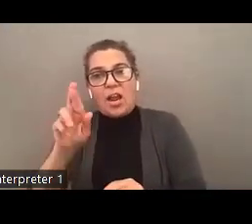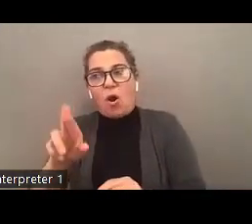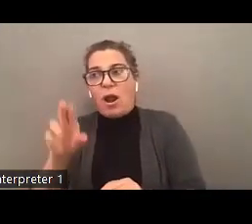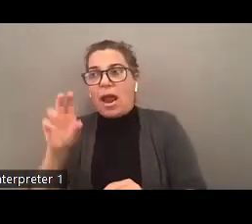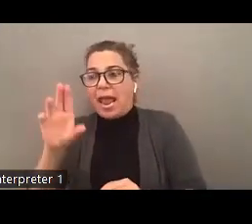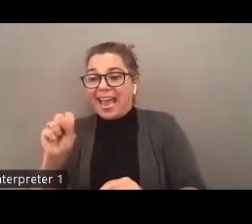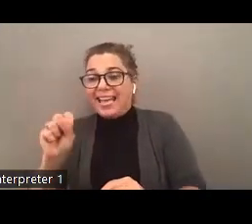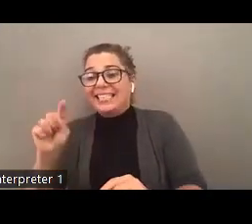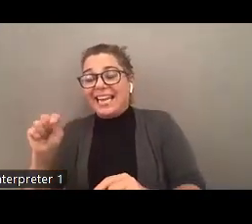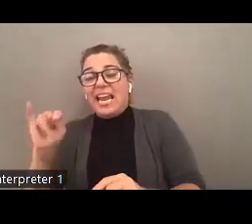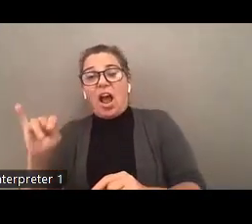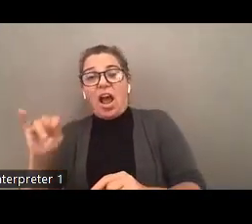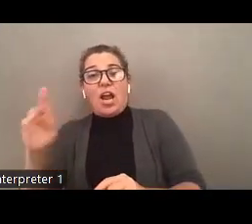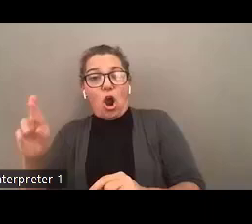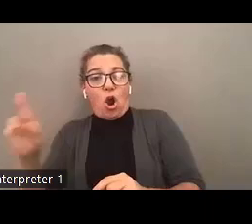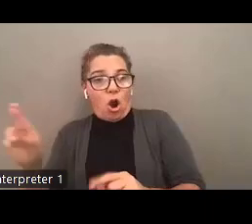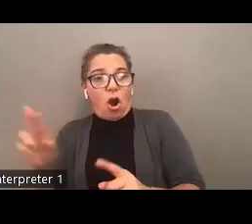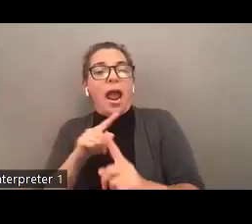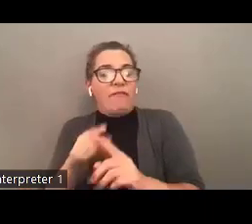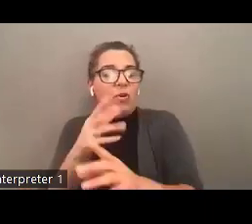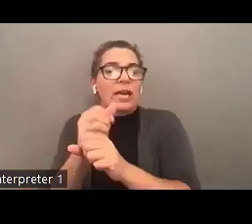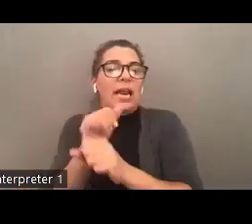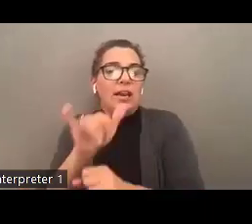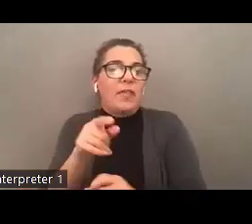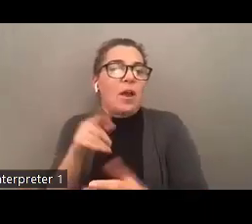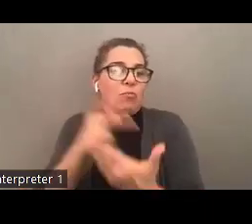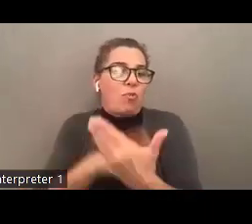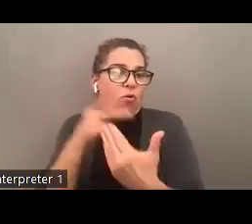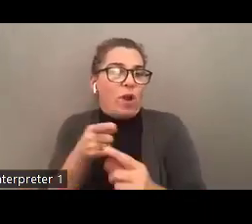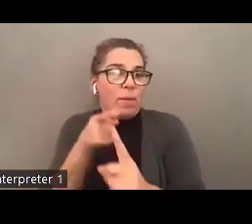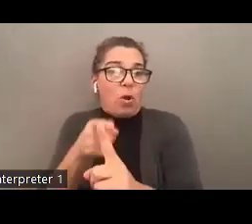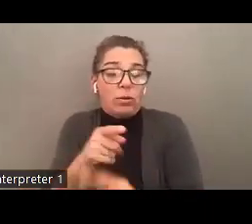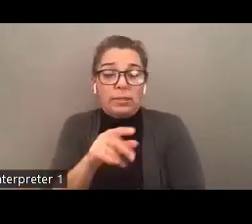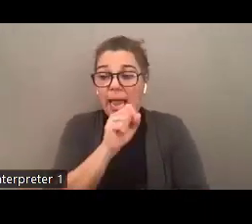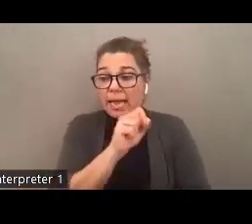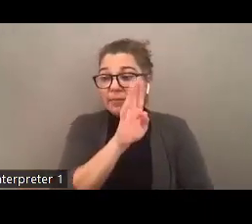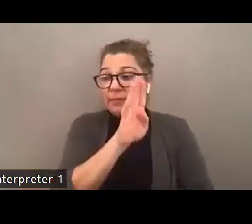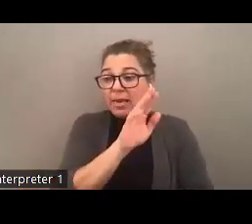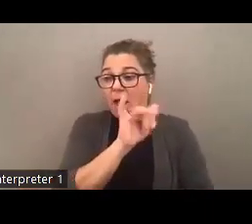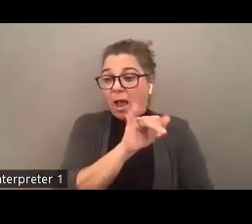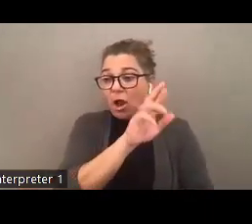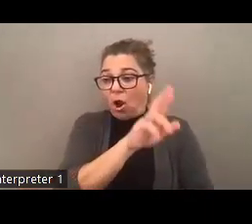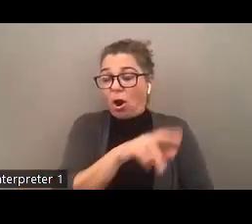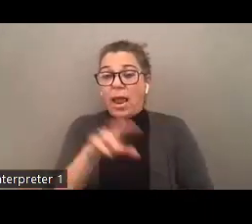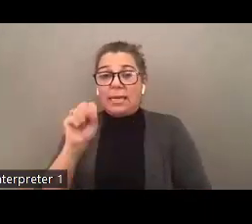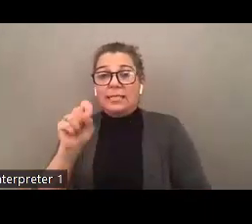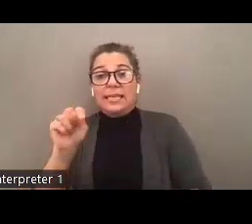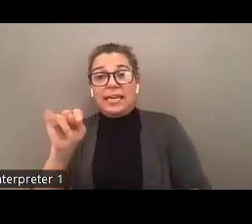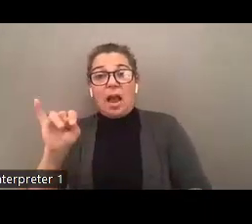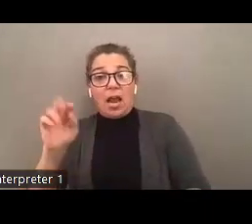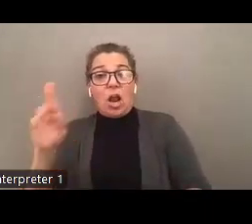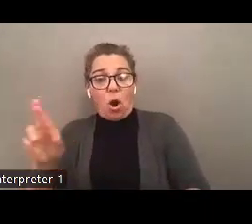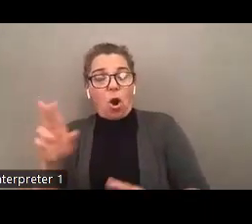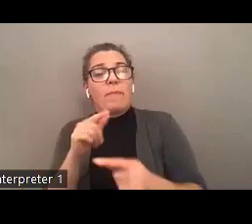and consistent with achieving program goals. SBIR and STTR awardees may retain the rights to data